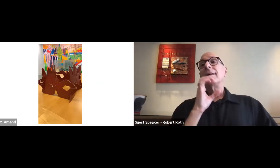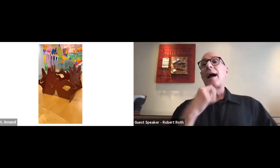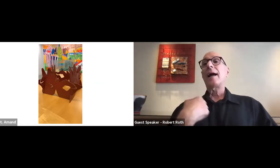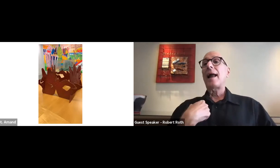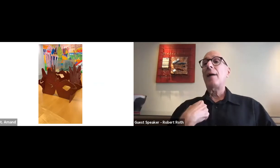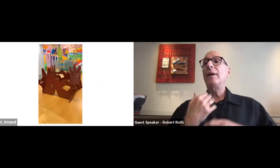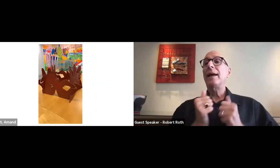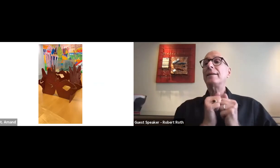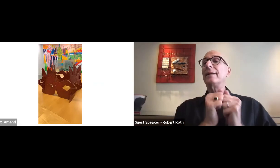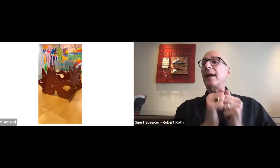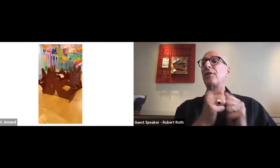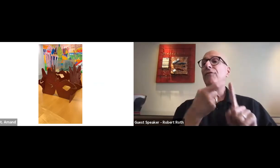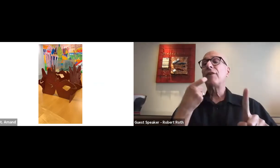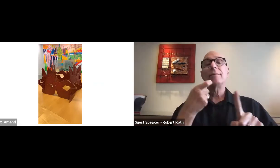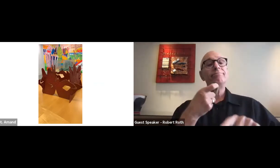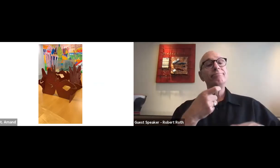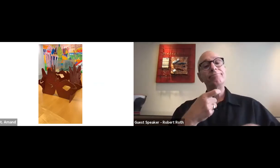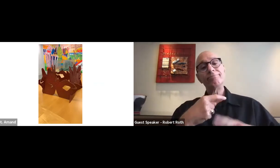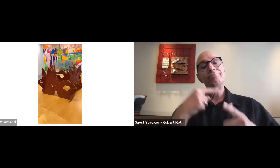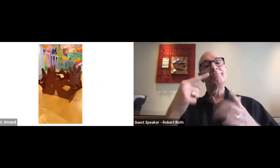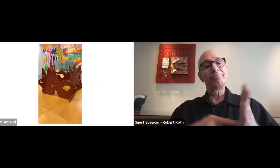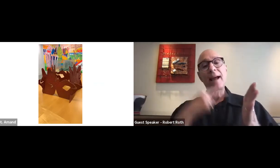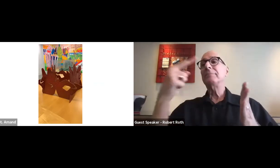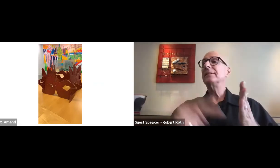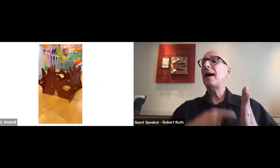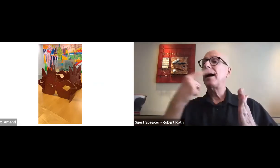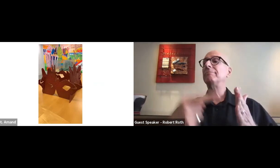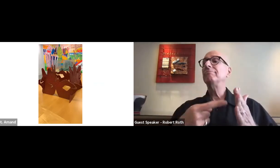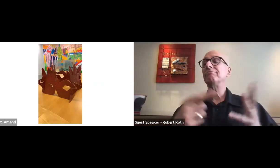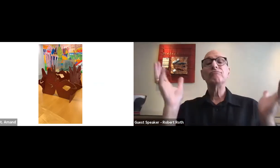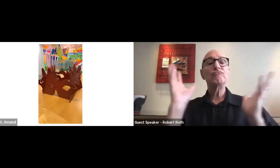Um... lastly...